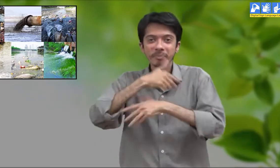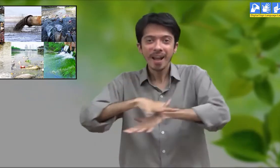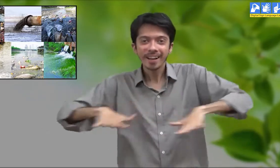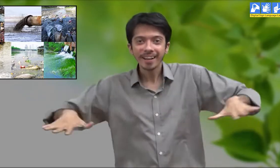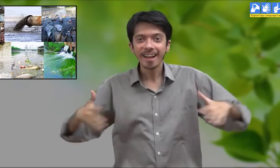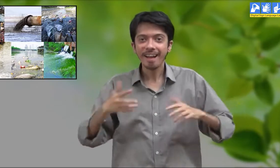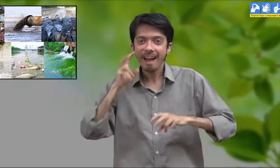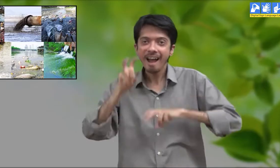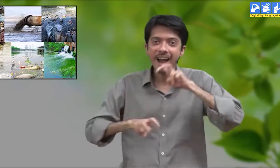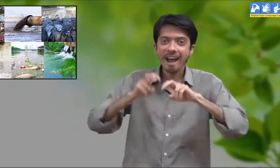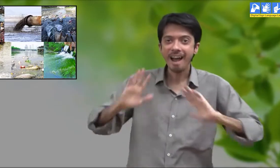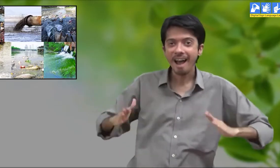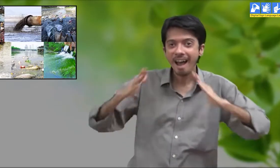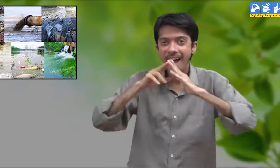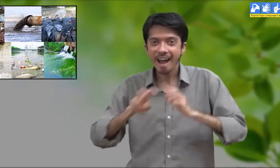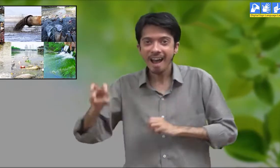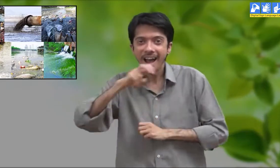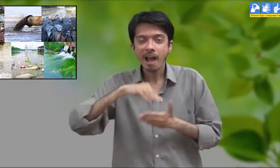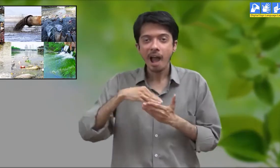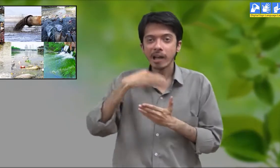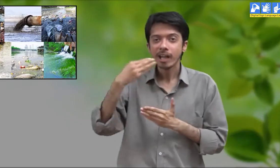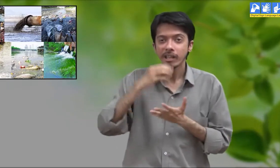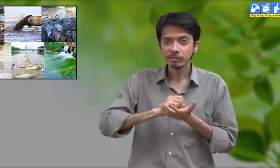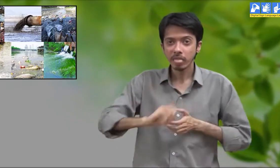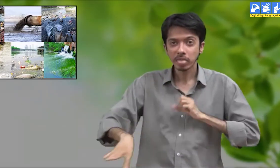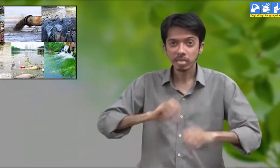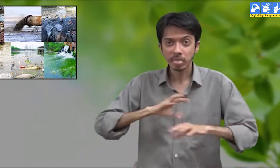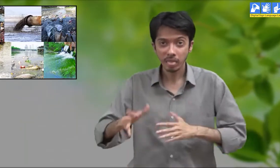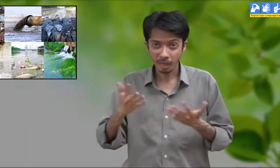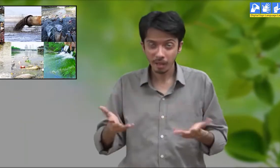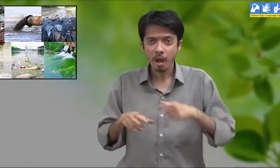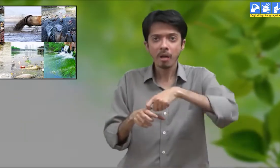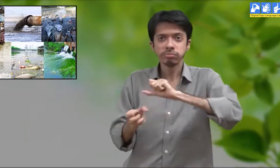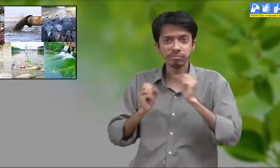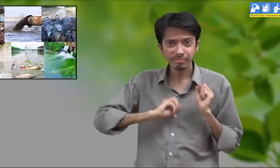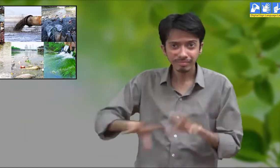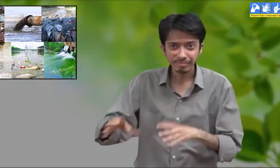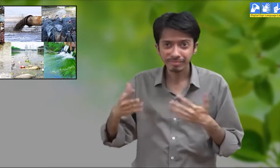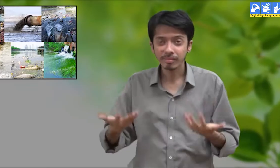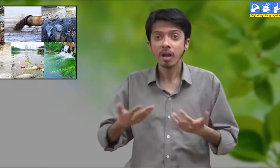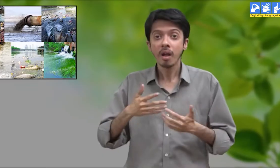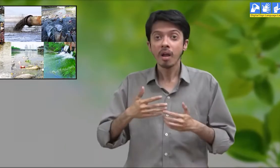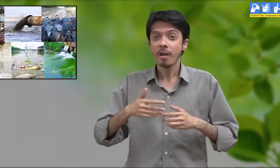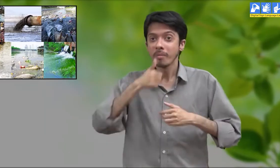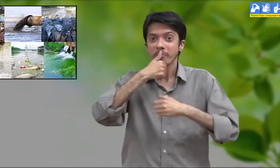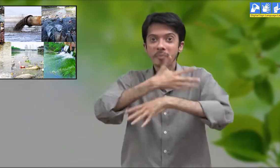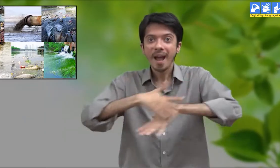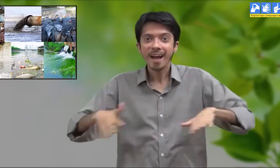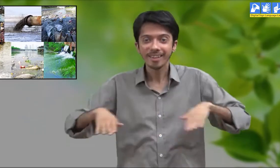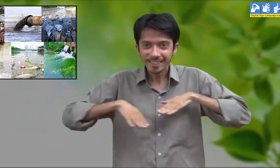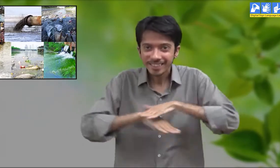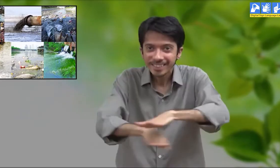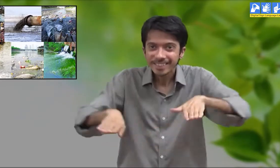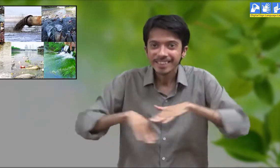after eating snacks. People visit the water bodies and pollute it. They throw the garbage in the water.